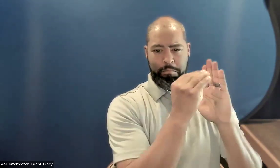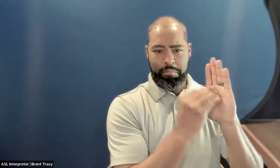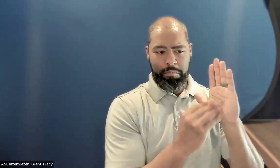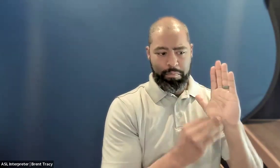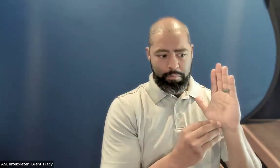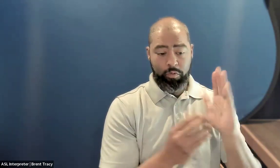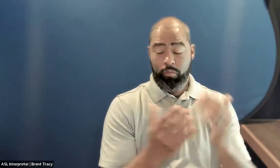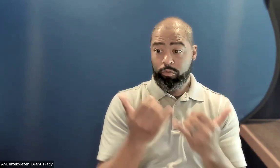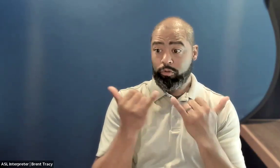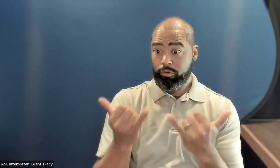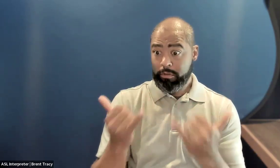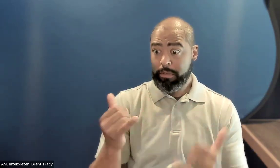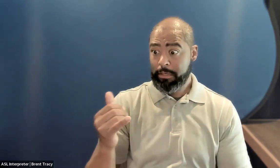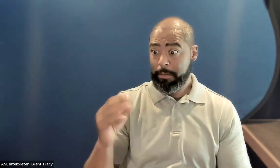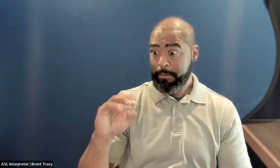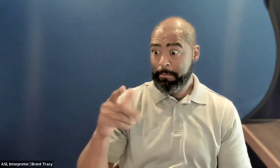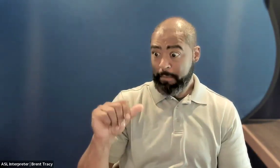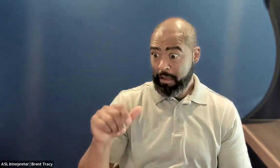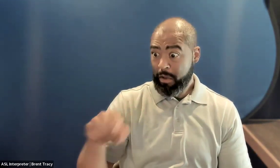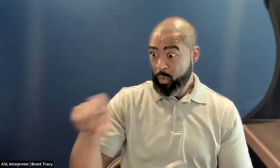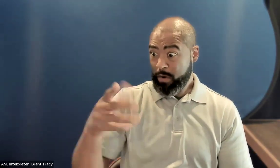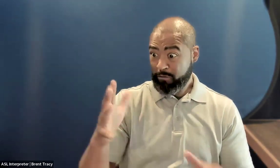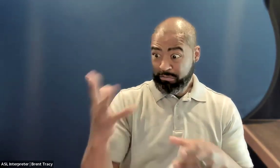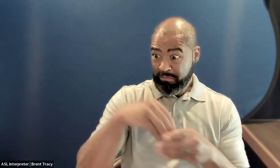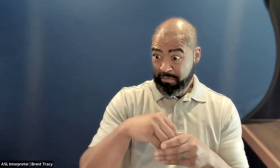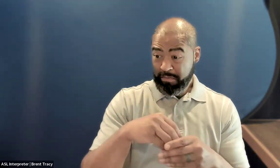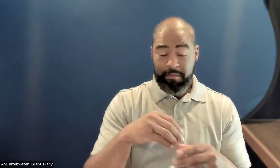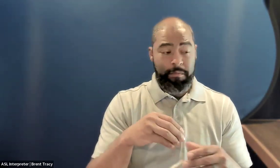So we don't think this is a huge departure from what's already